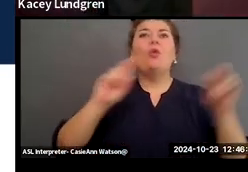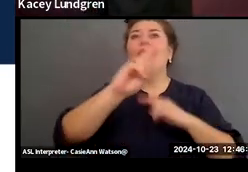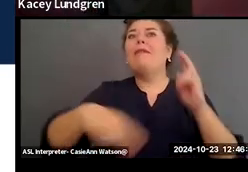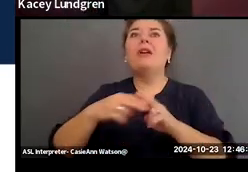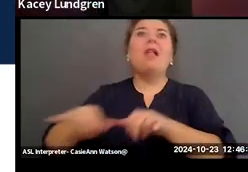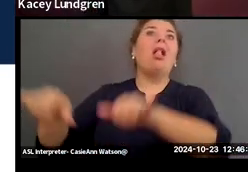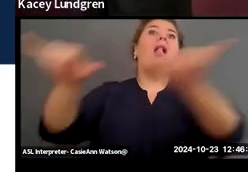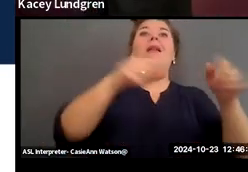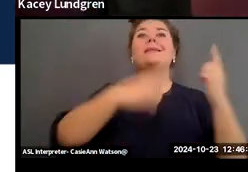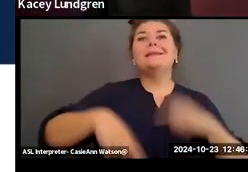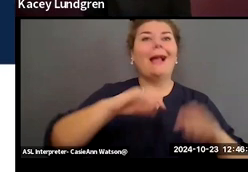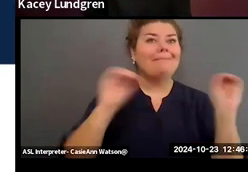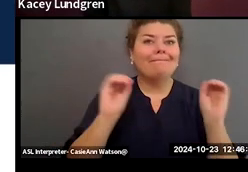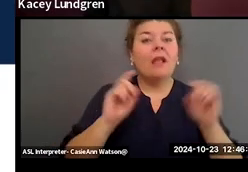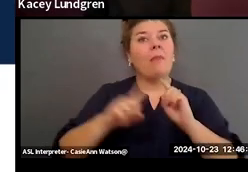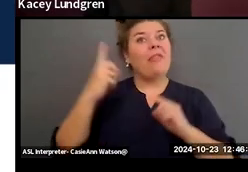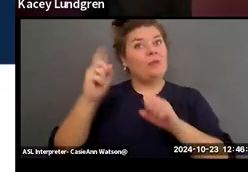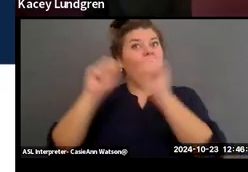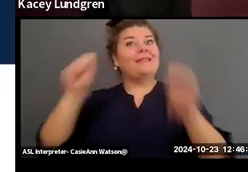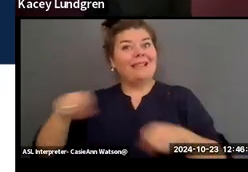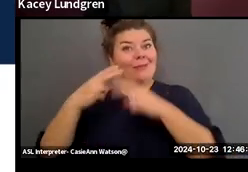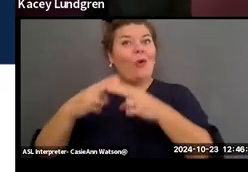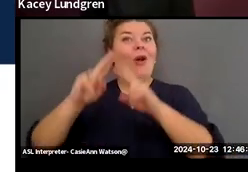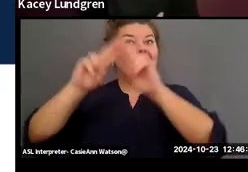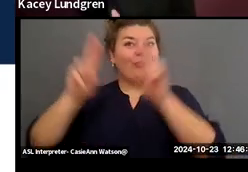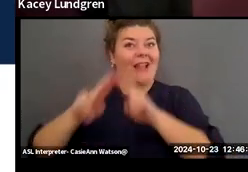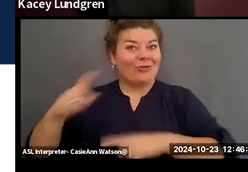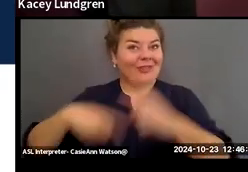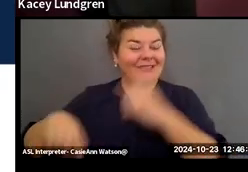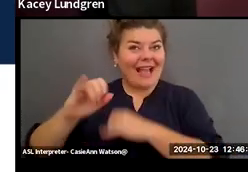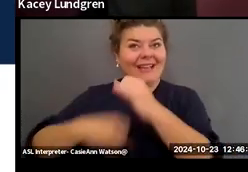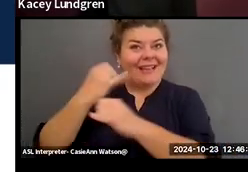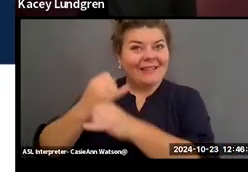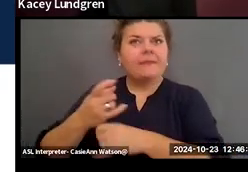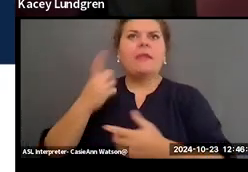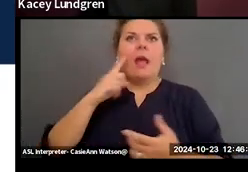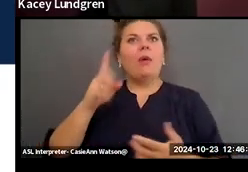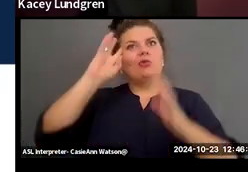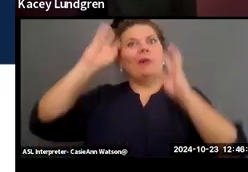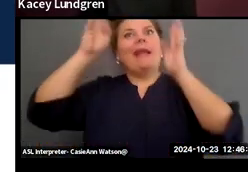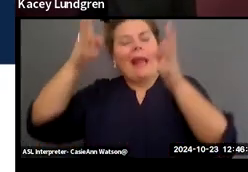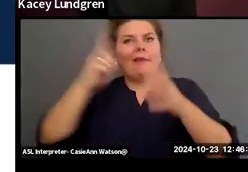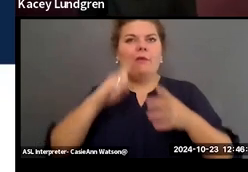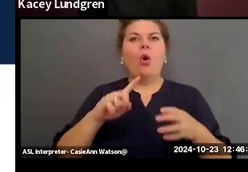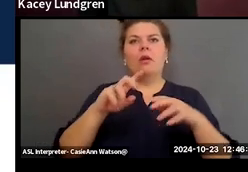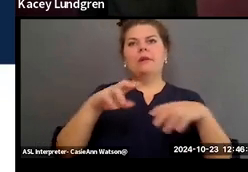but there is a system called International Sign that was intentionally created to be used at international gatherings.